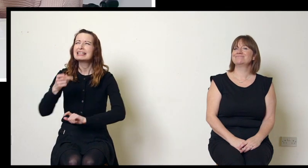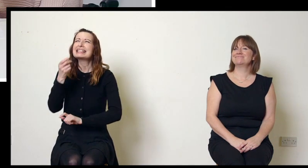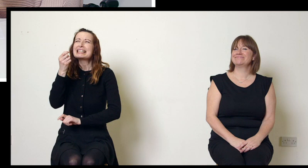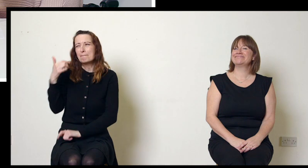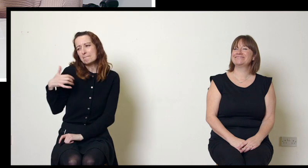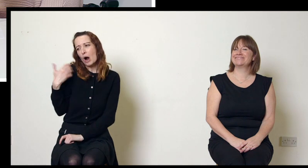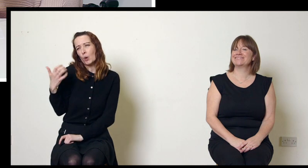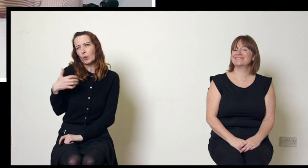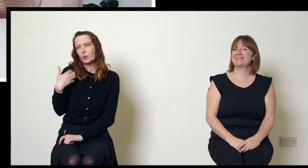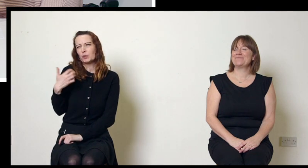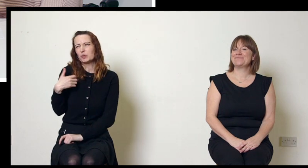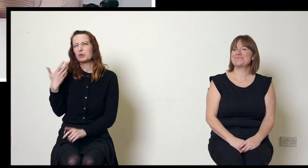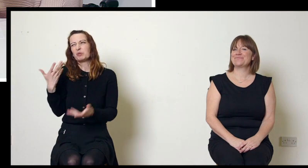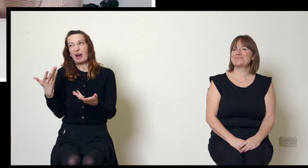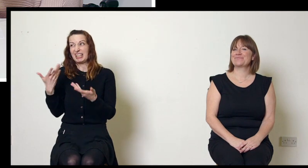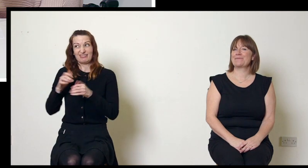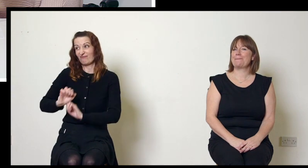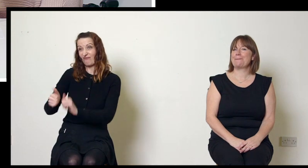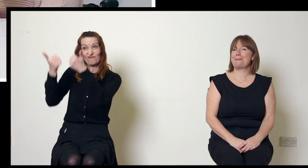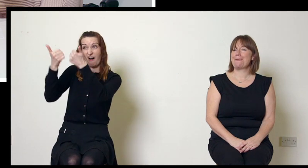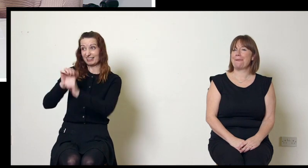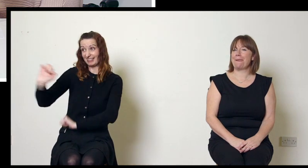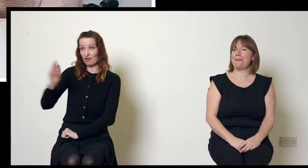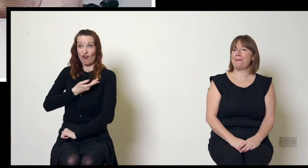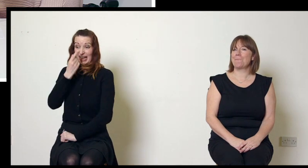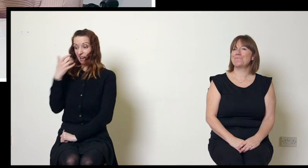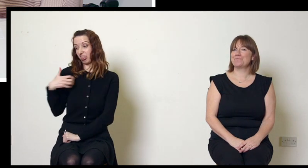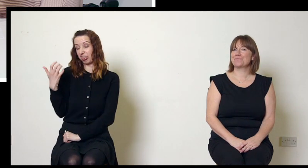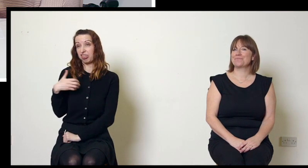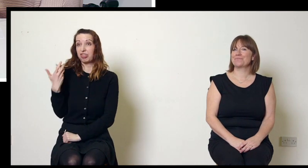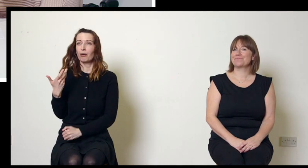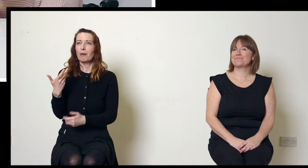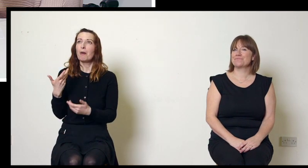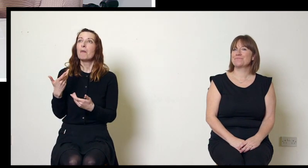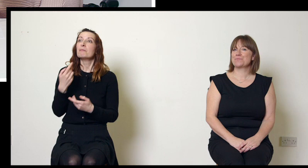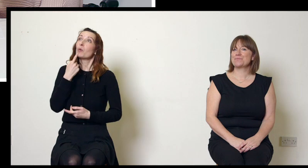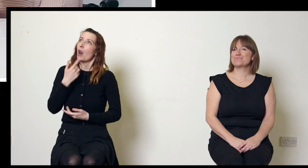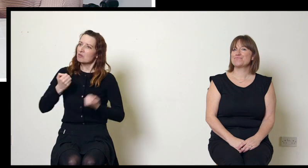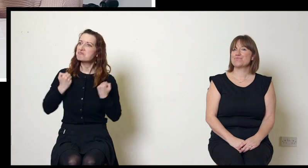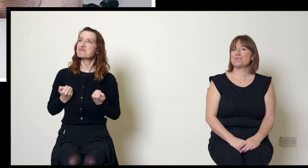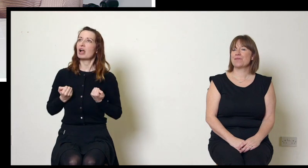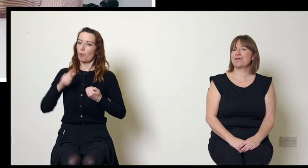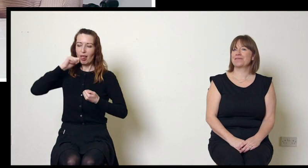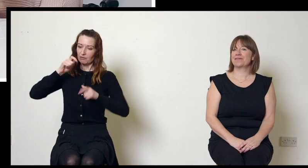It was like a… which they’re right to do. It was a moan with a little bit of a but we're going to keep going anyway, you know, we're going to keep up this.